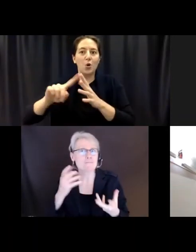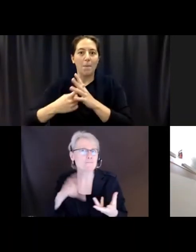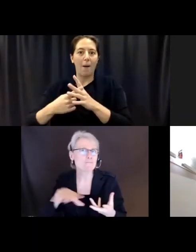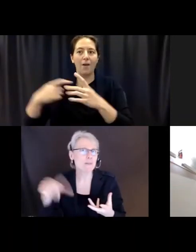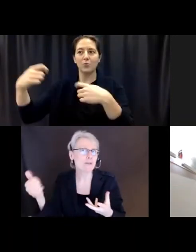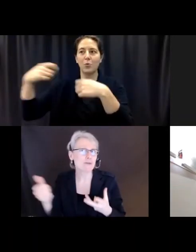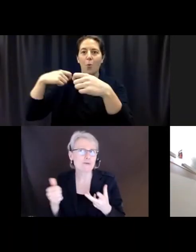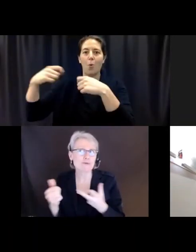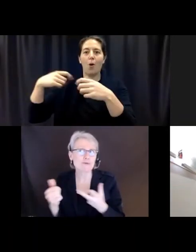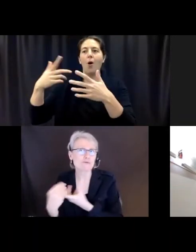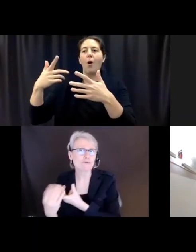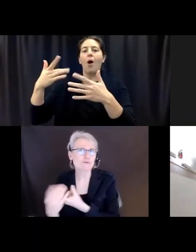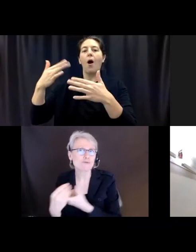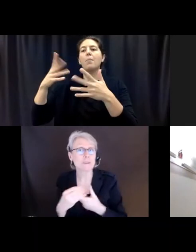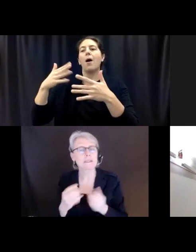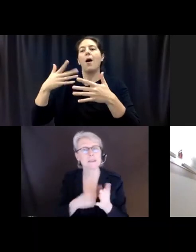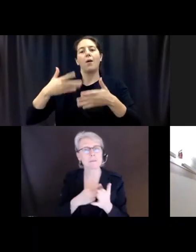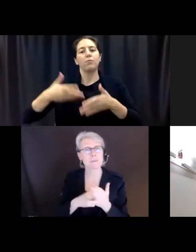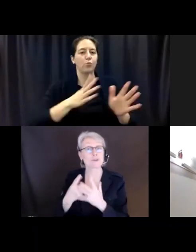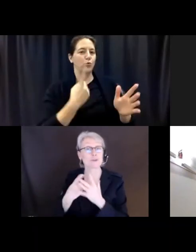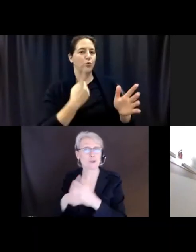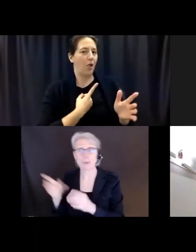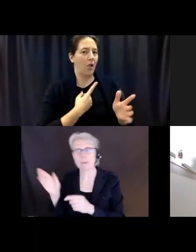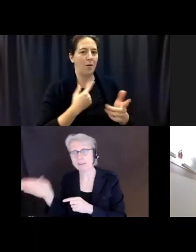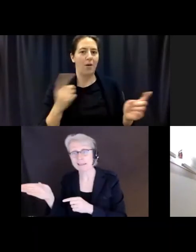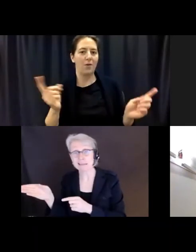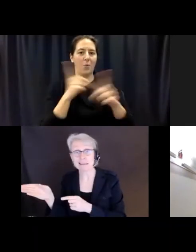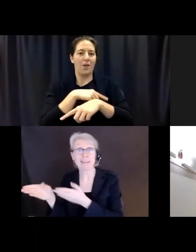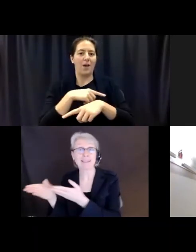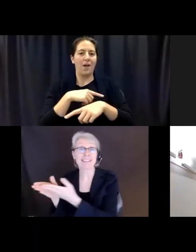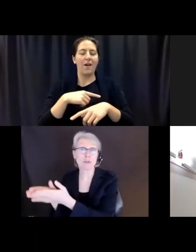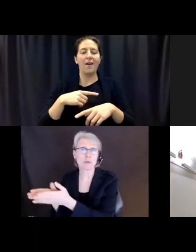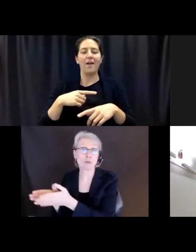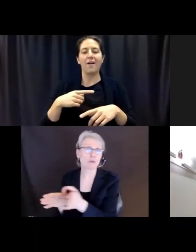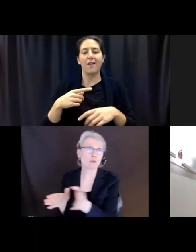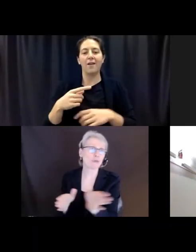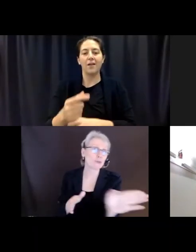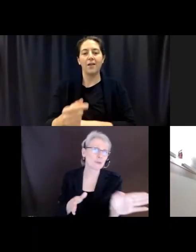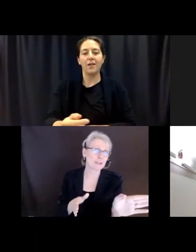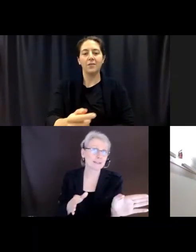PEOPLE START WITH THAT AND THEN DO SOMETHING ELSE. BUT ANYWAY, I JUST WANTED TO TELL YOU